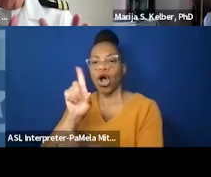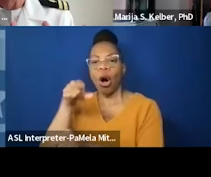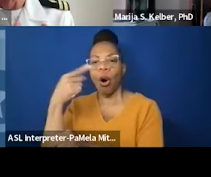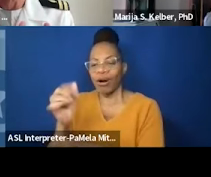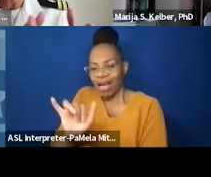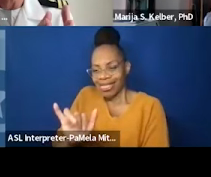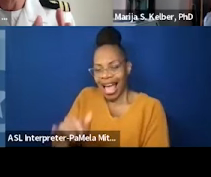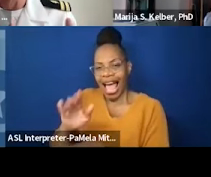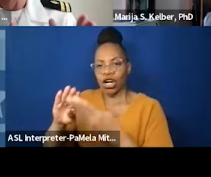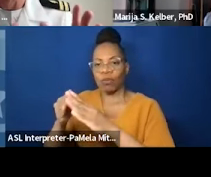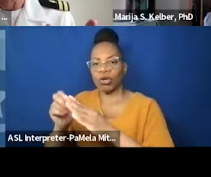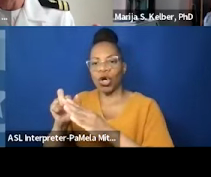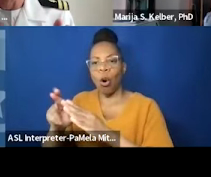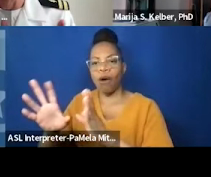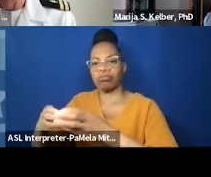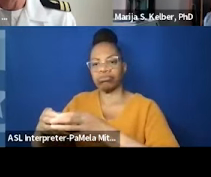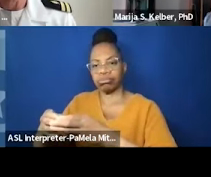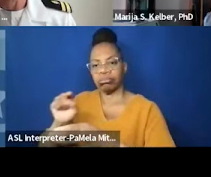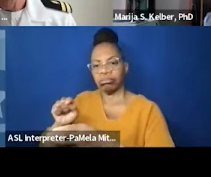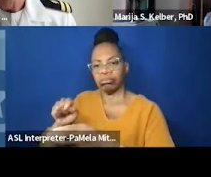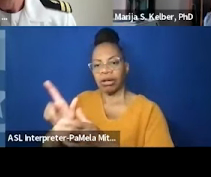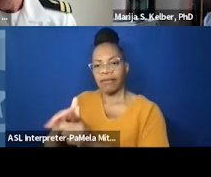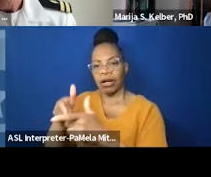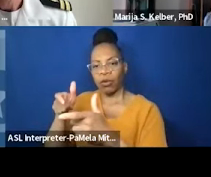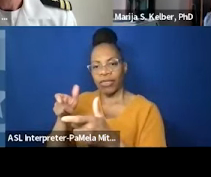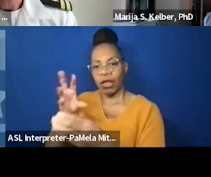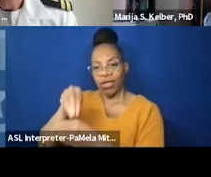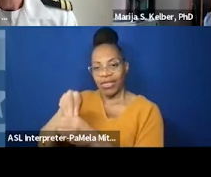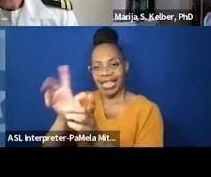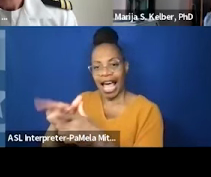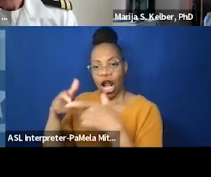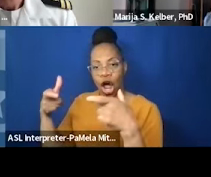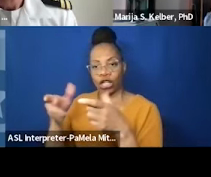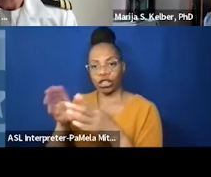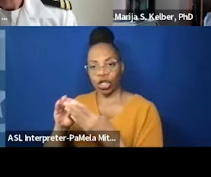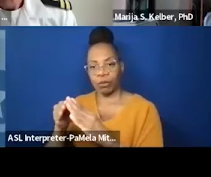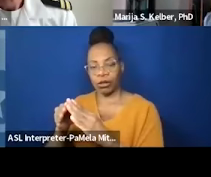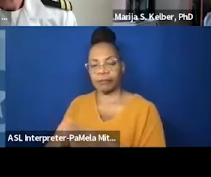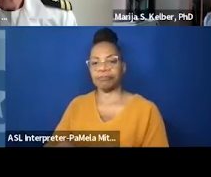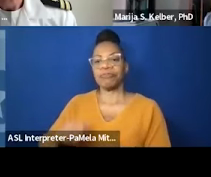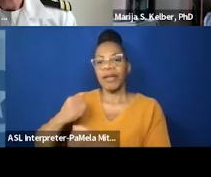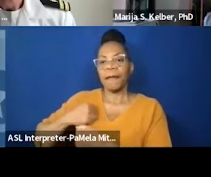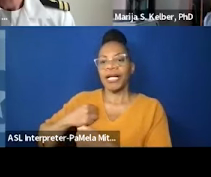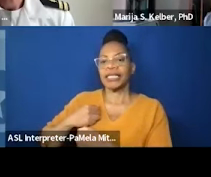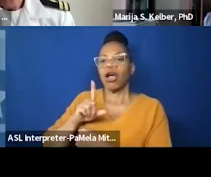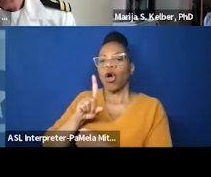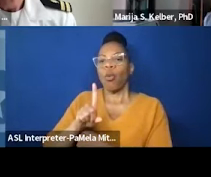or that set of commands in that that larger community. Military OneSource is the next resource.